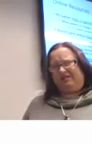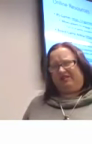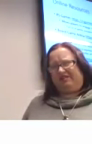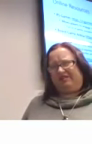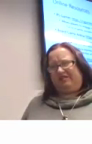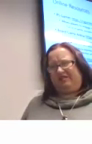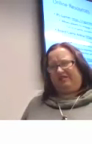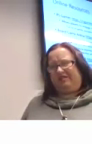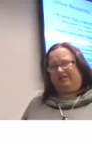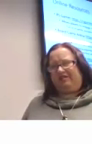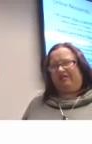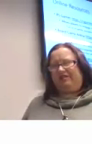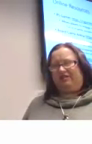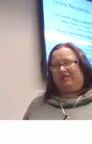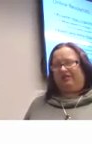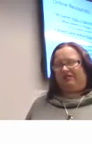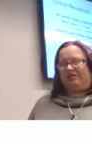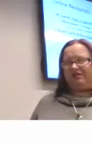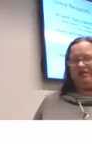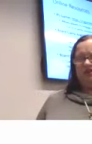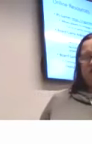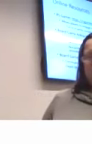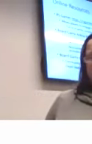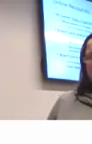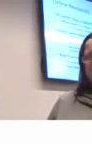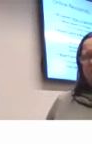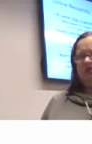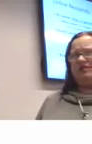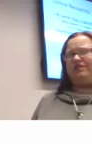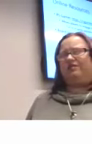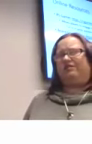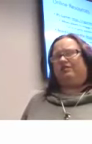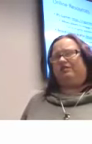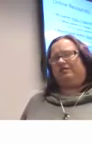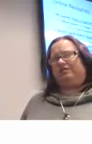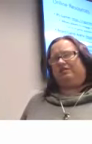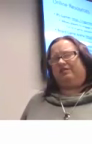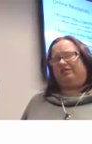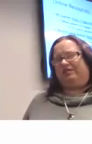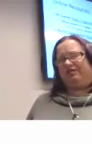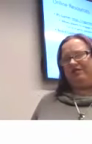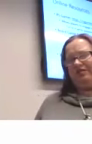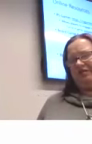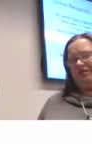The accessibility there is not always great.